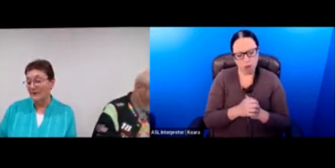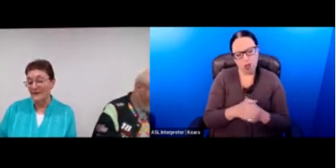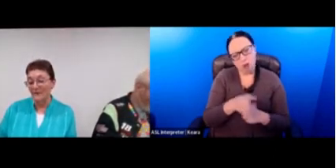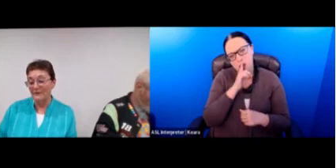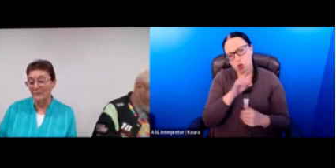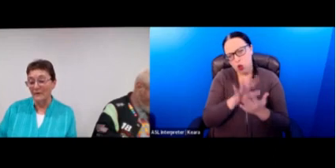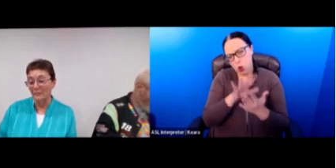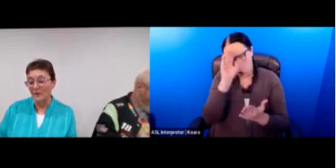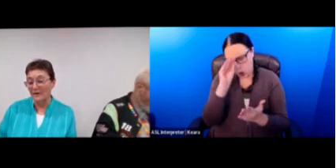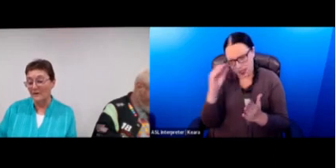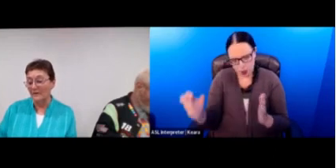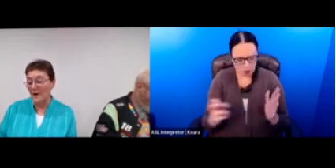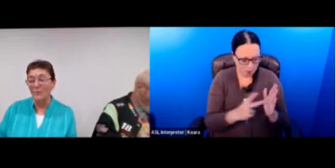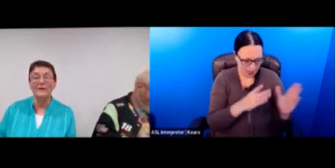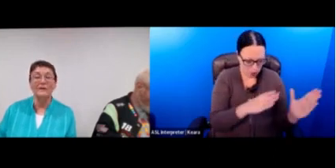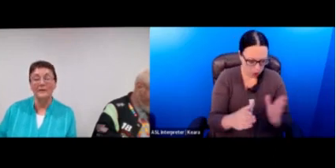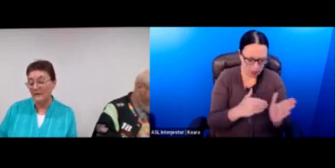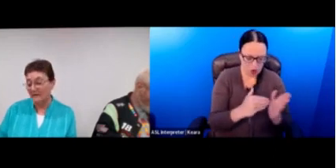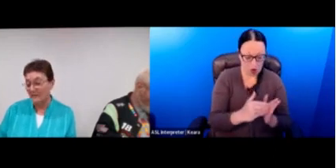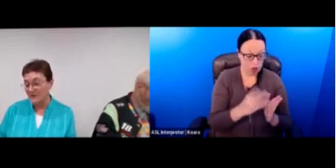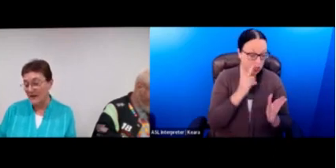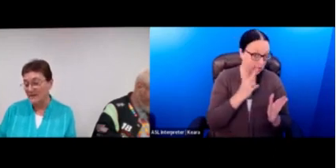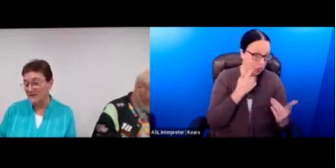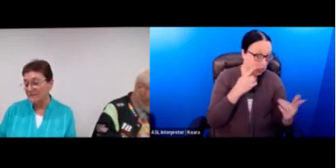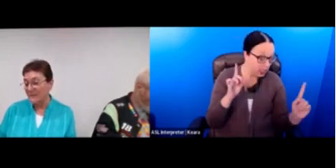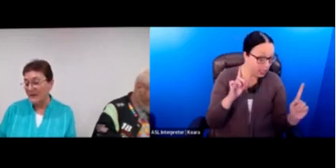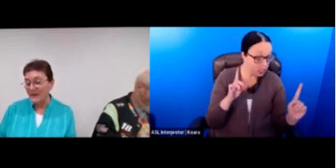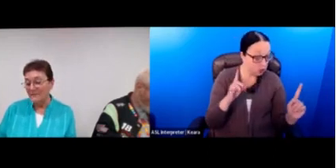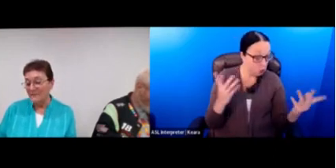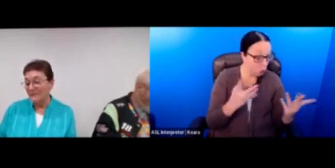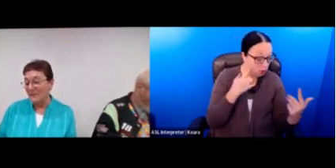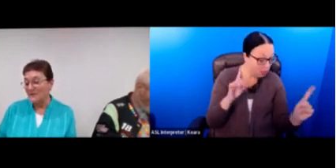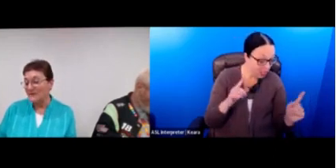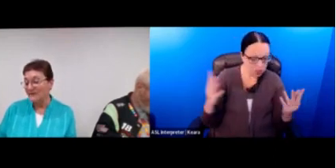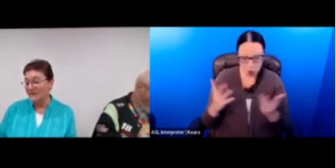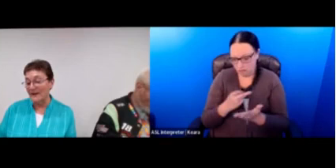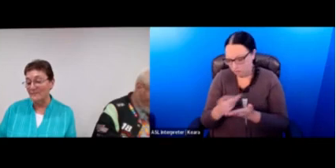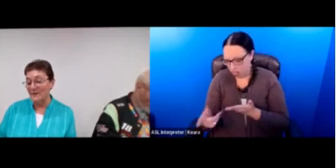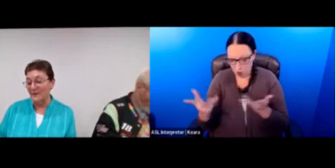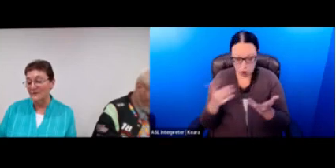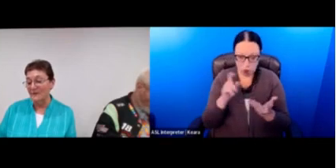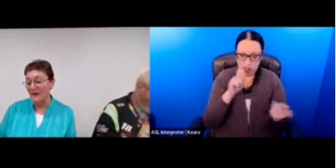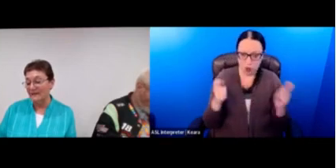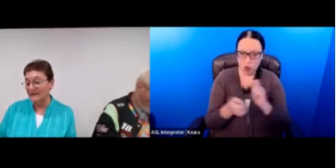plan often what's working, what's not working, what needs to be changed. If a person is living life by their own design,